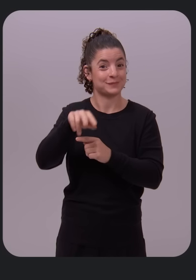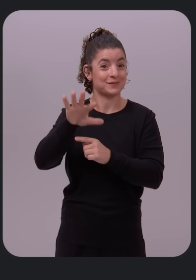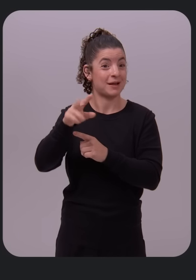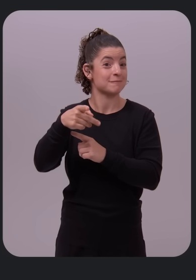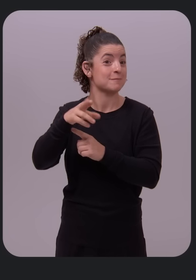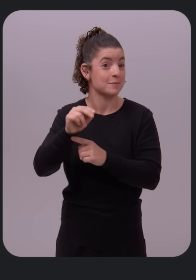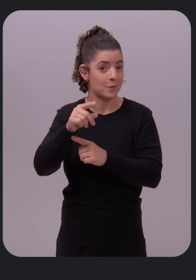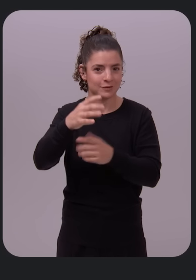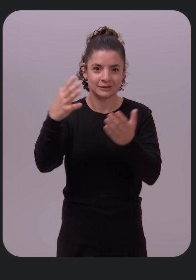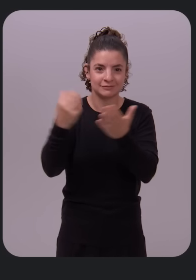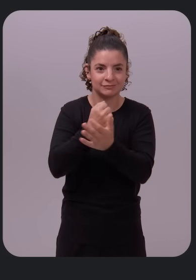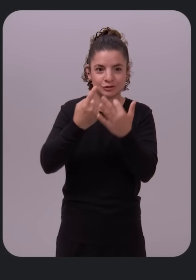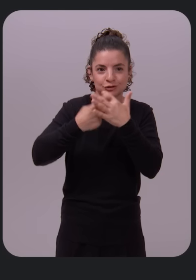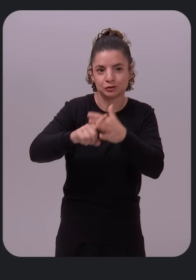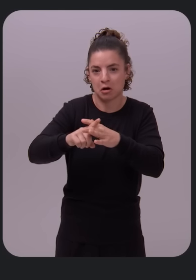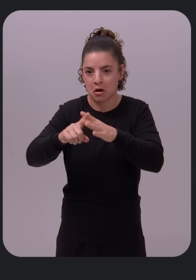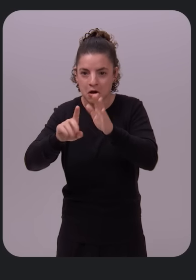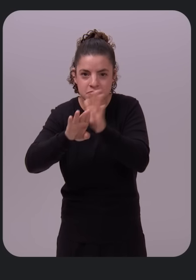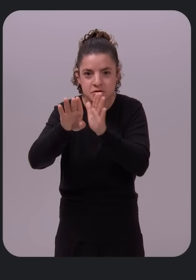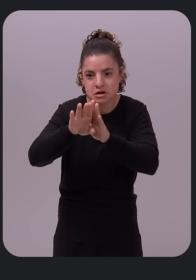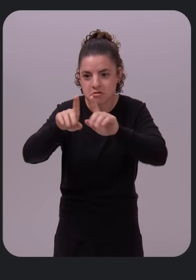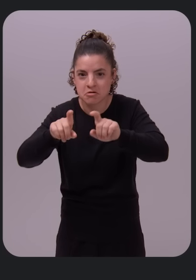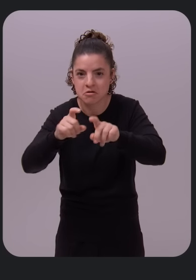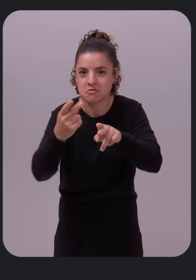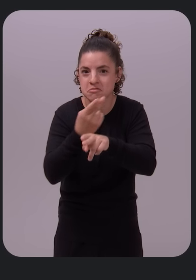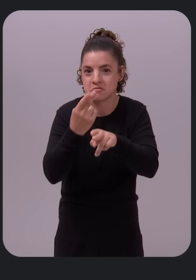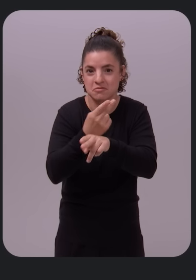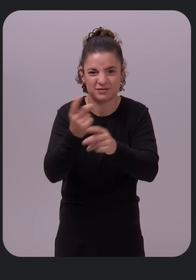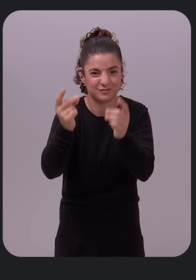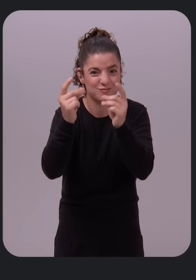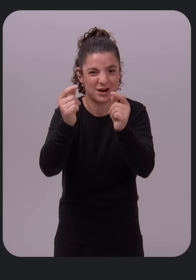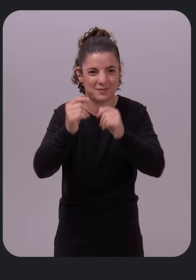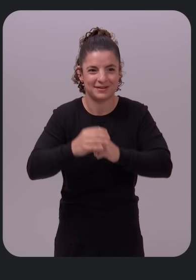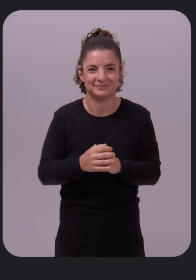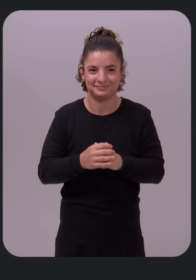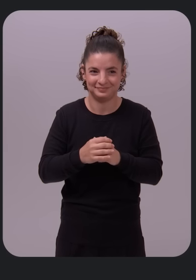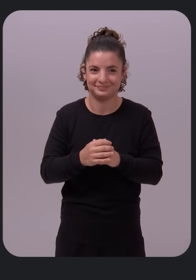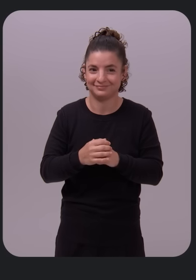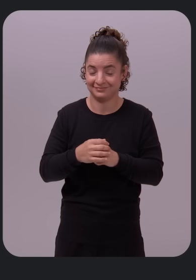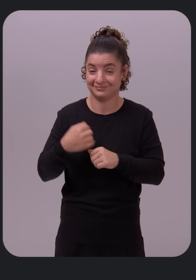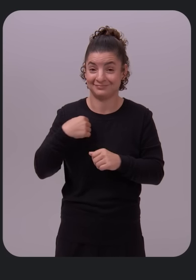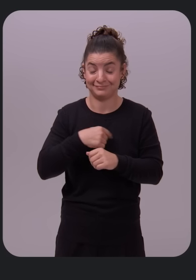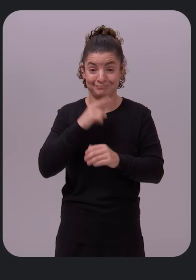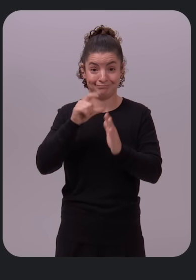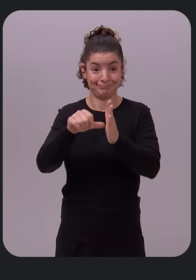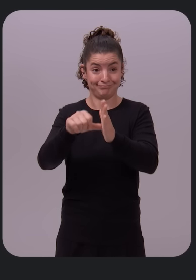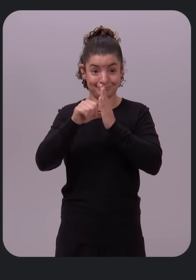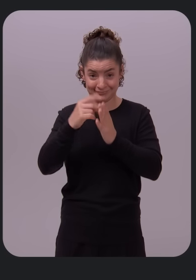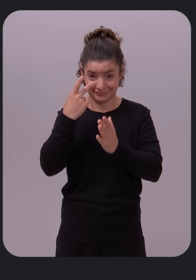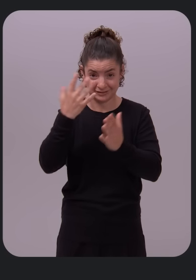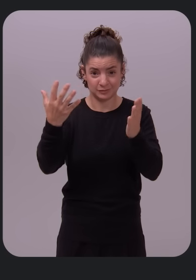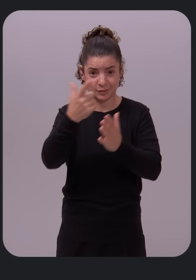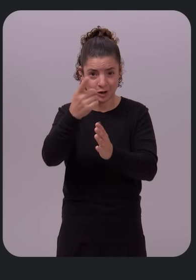so you could get your hands on it and start building with it right away. We've been really impressed by what you've created,